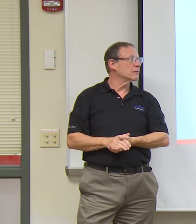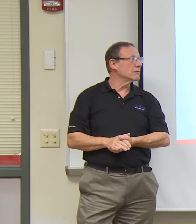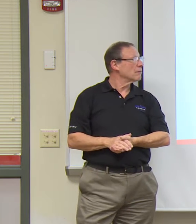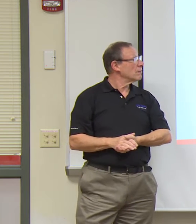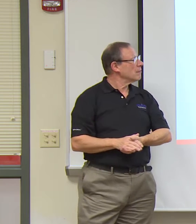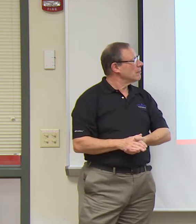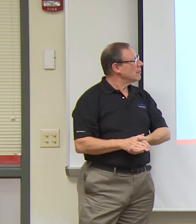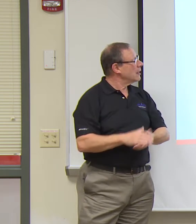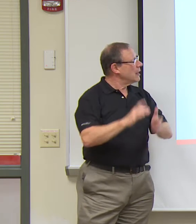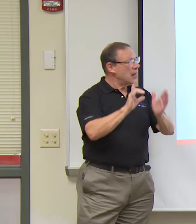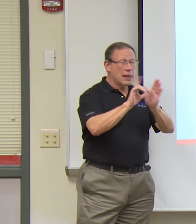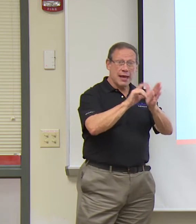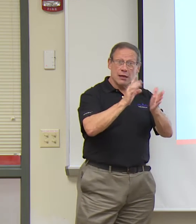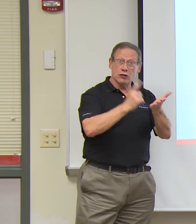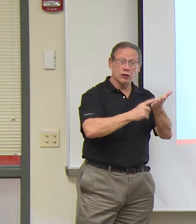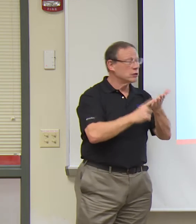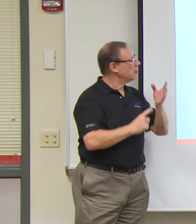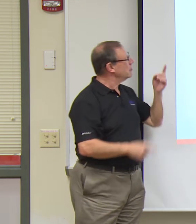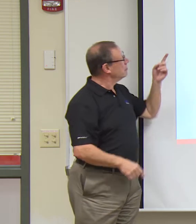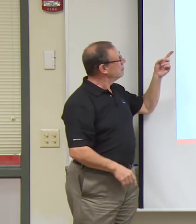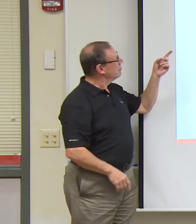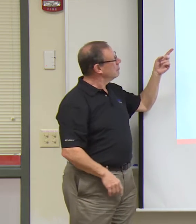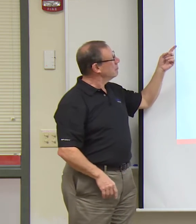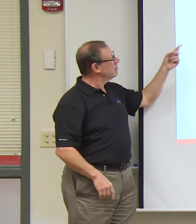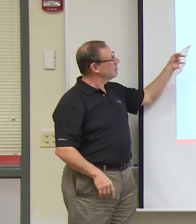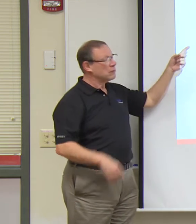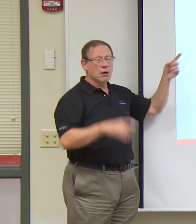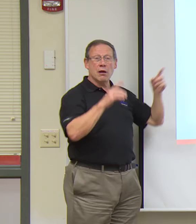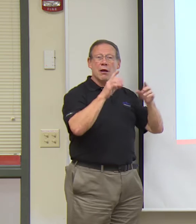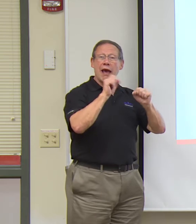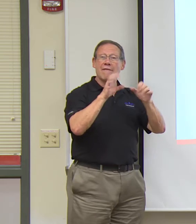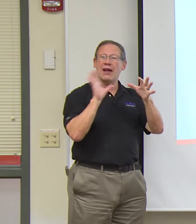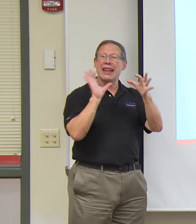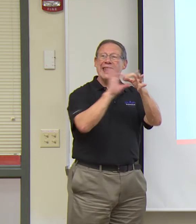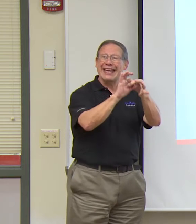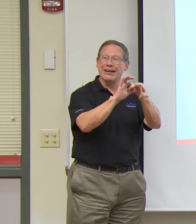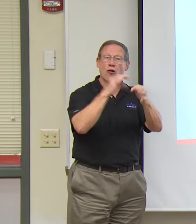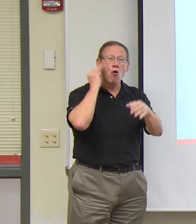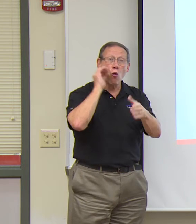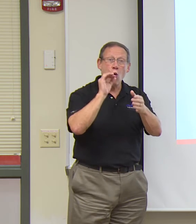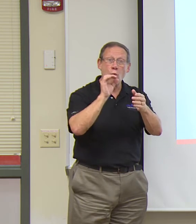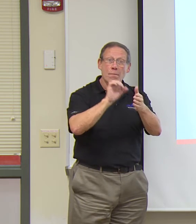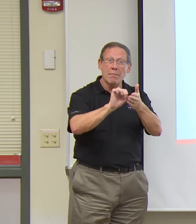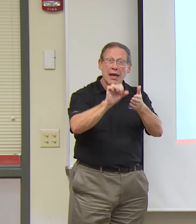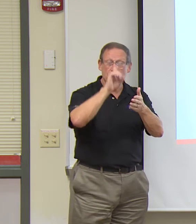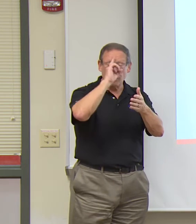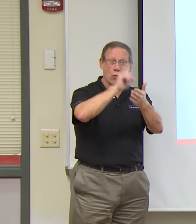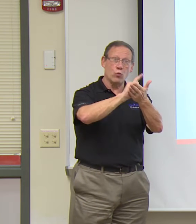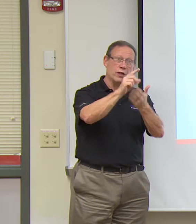but where she's got links on the home page to the weekly plan so they're always available for students.